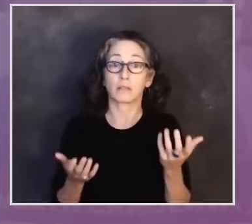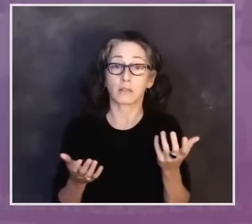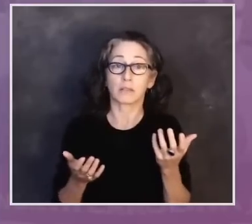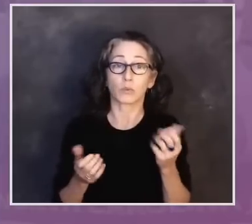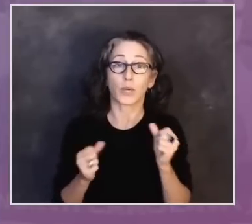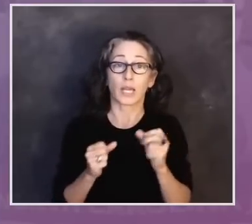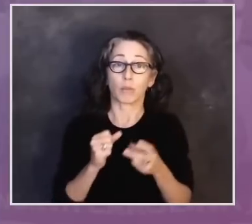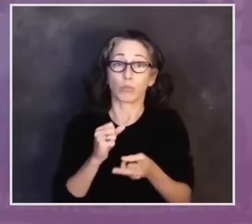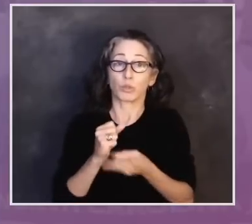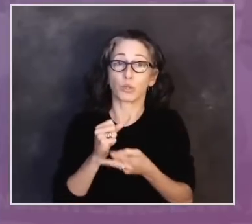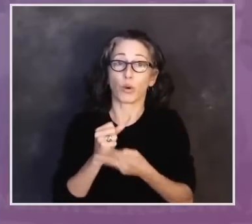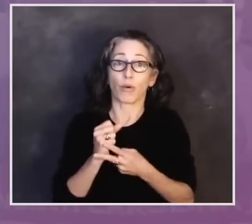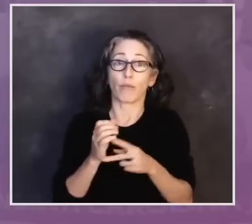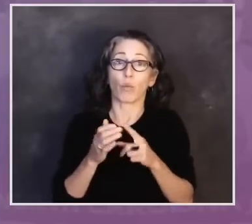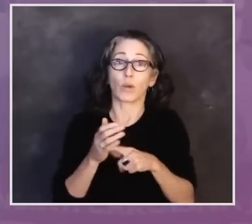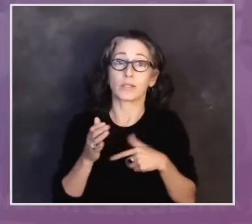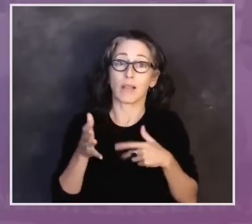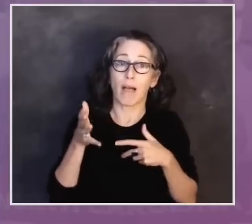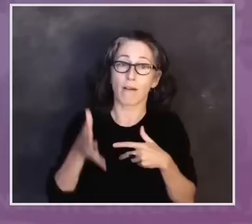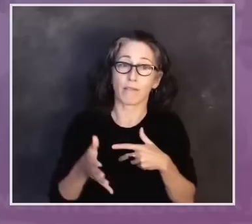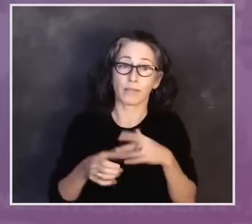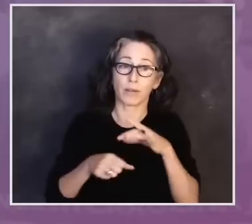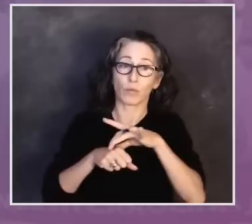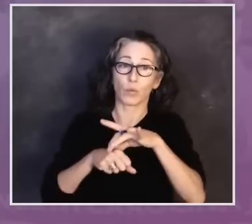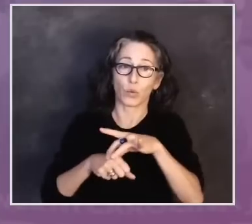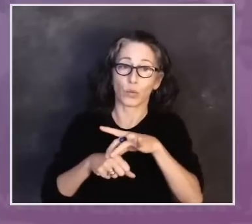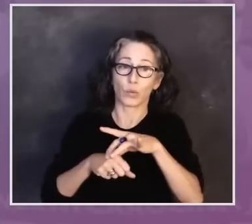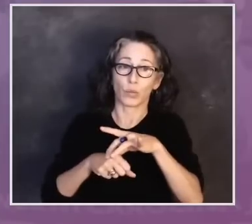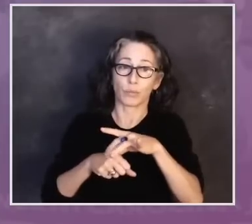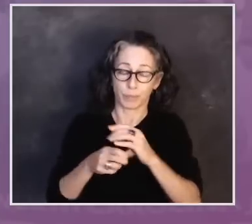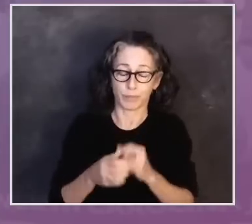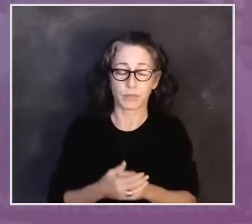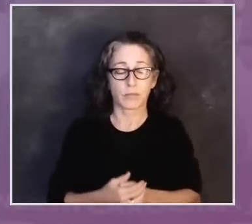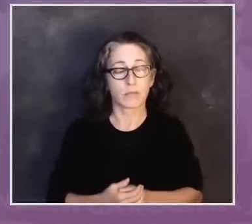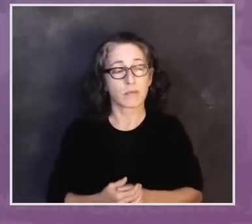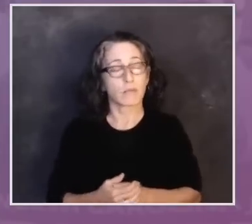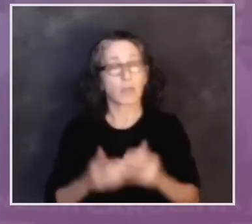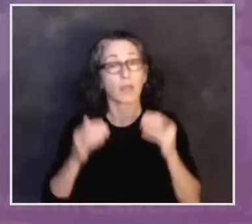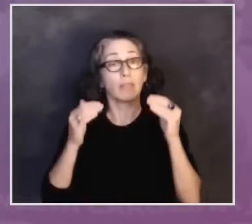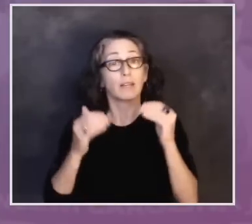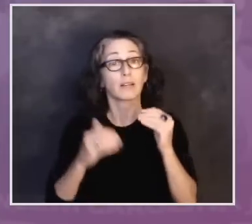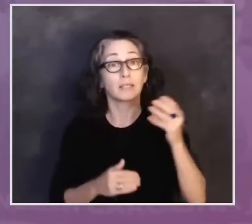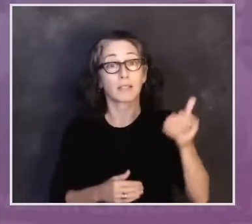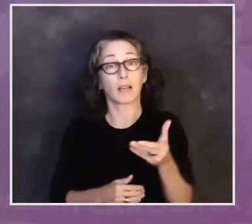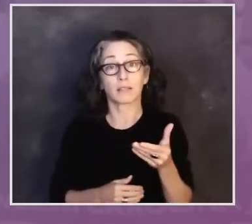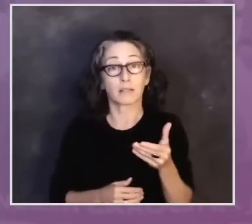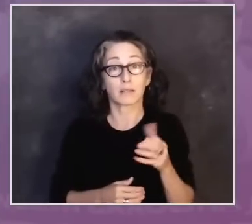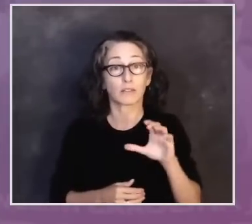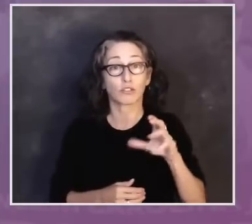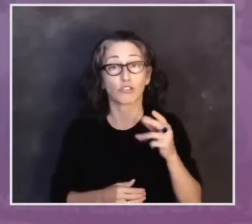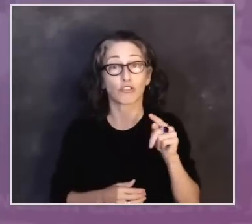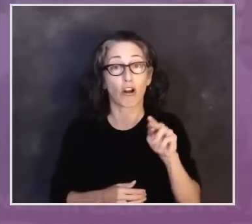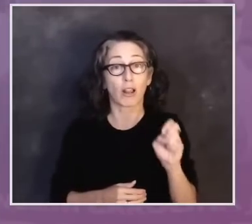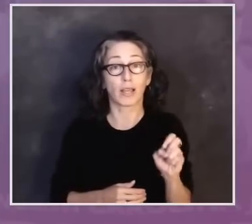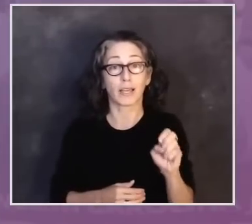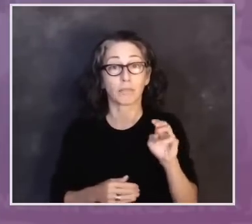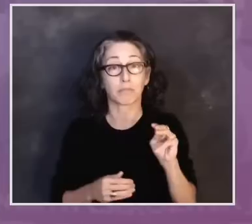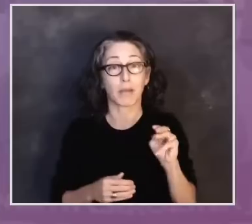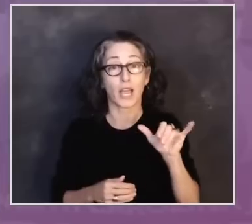CONTINUE THE MARCH TOWARDS CLIMATE JUSTICE, AND HELP US PRESERVE WHAT WE HAVE LEFT. AND MOVE US FORWARD INTO THE